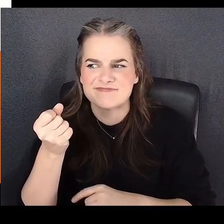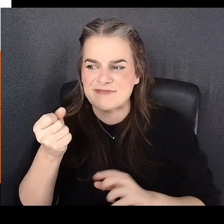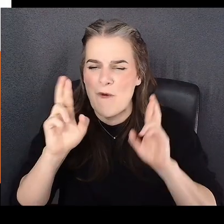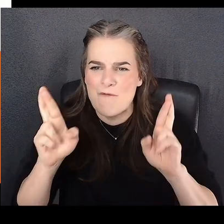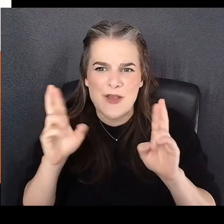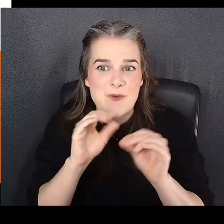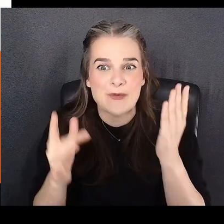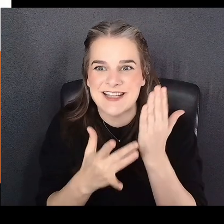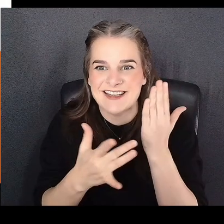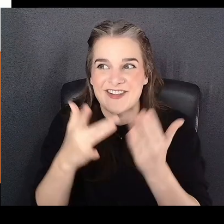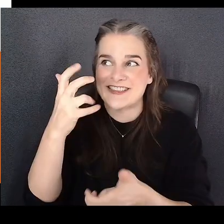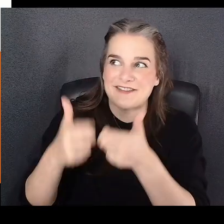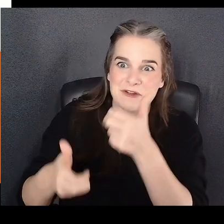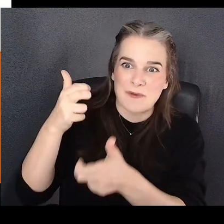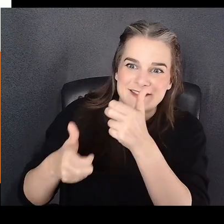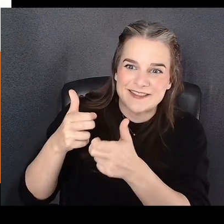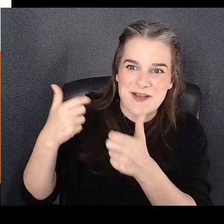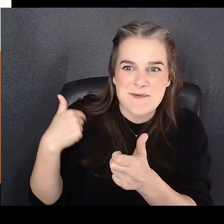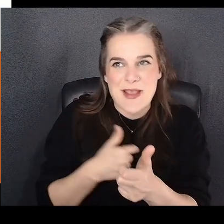because we are a little bit of tech experts.